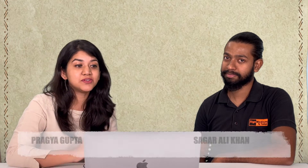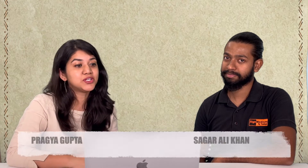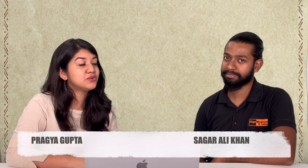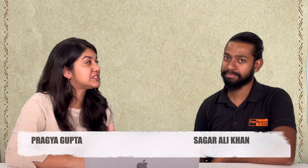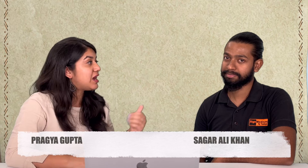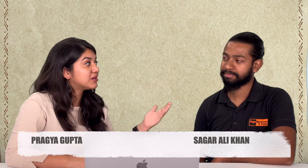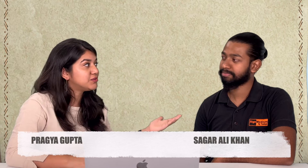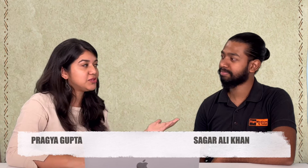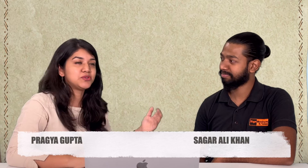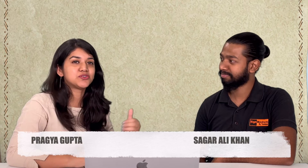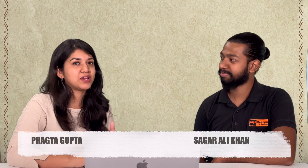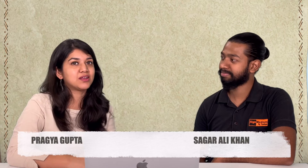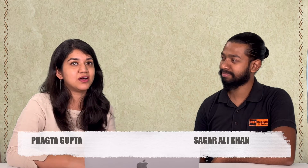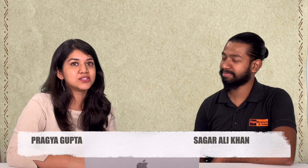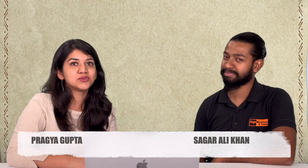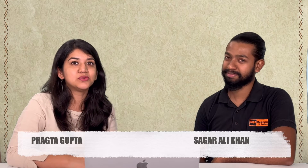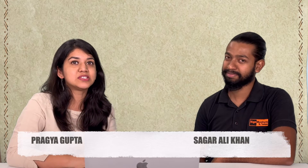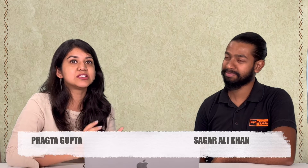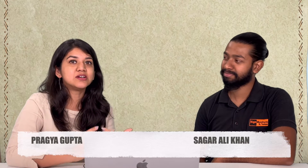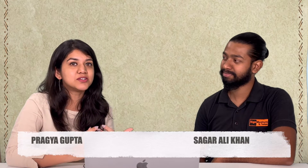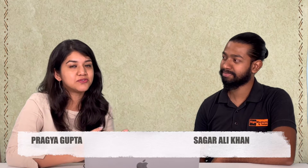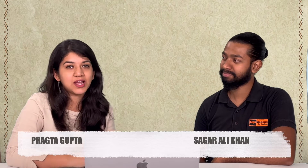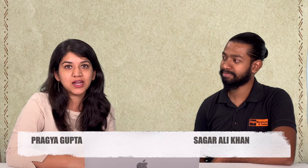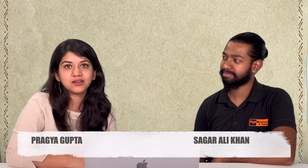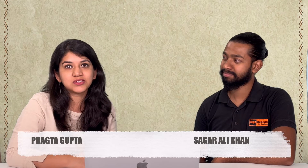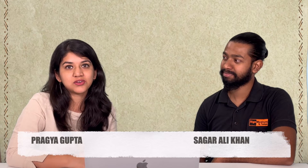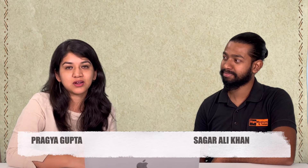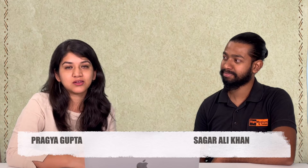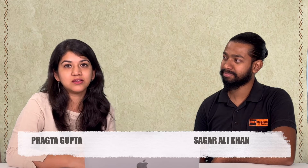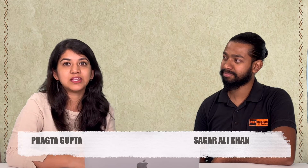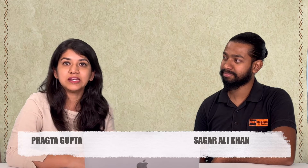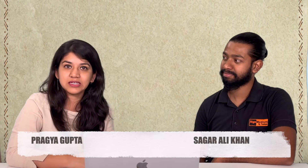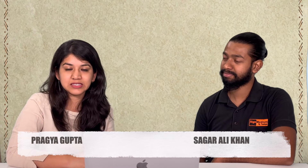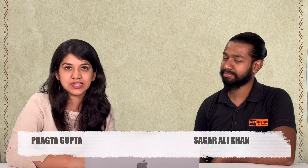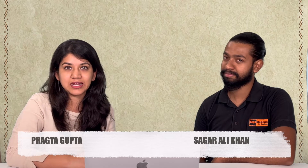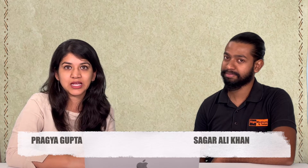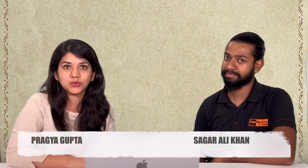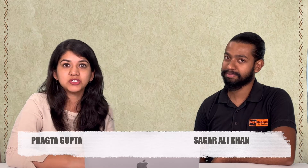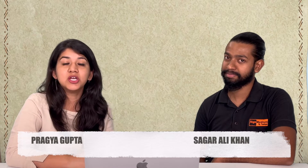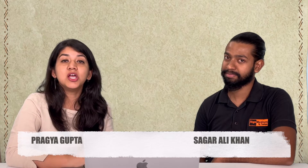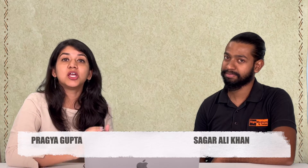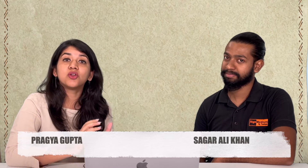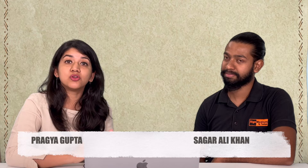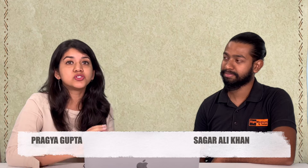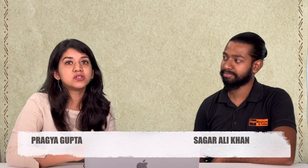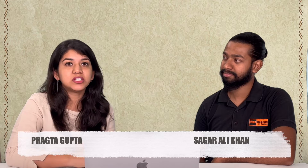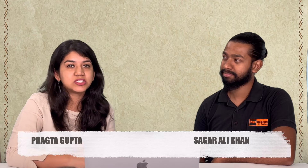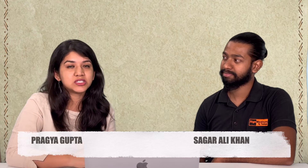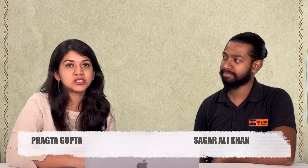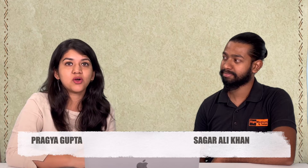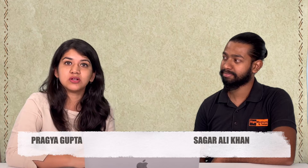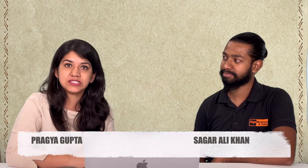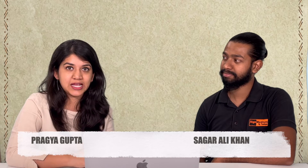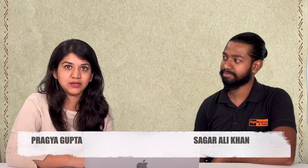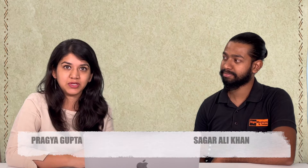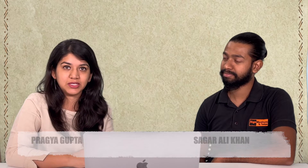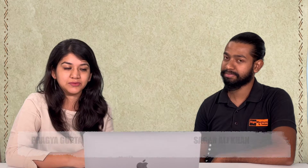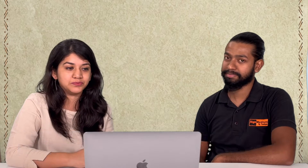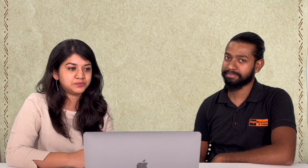For this video, Sagar will be joining us, who is a certified instructor in Indian Sign Language and also teaches on Sign Medium